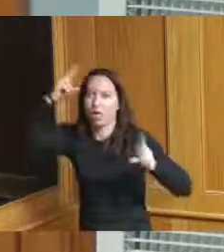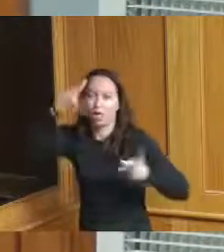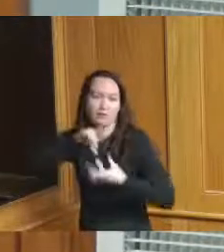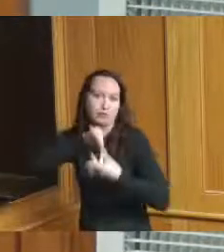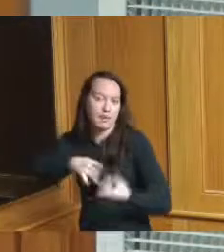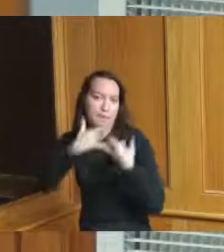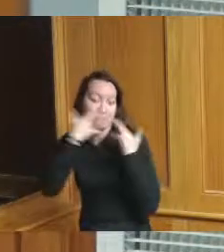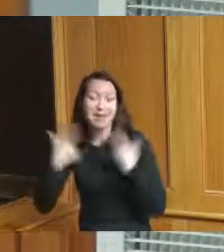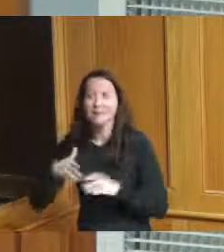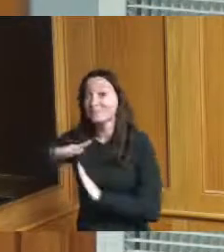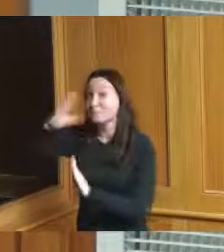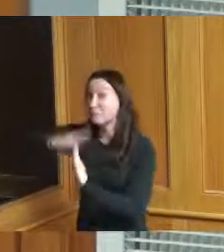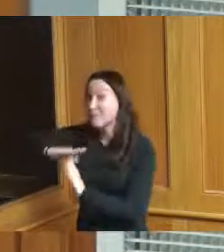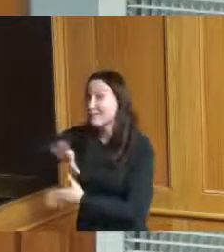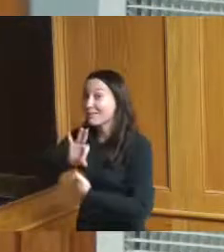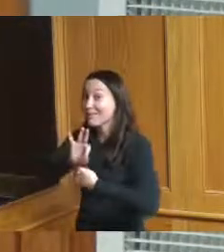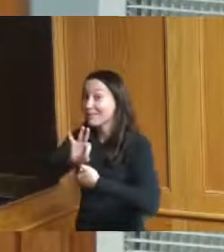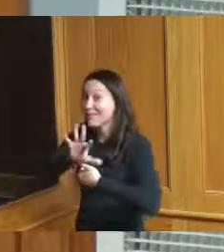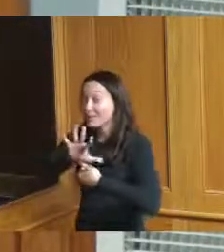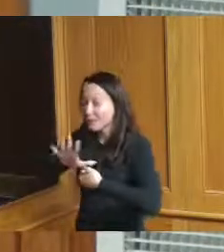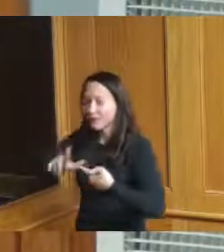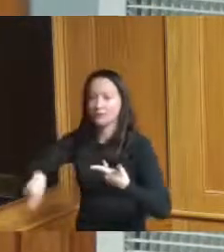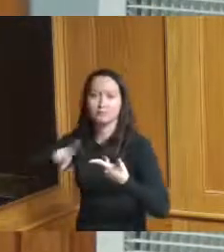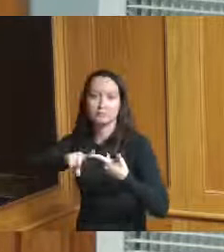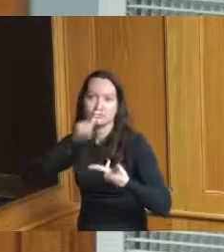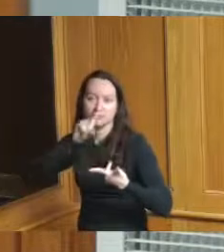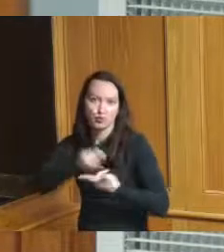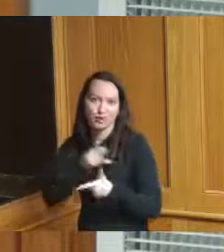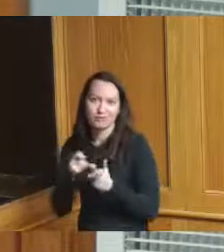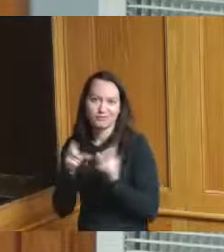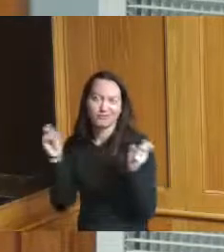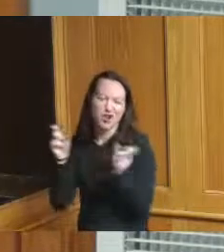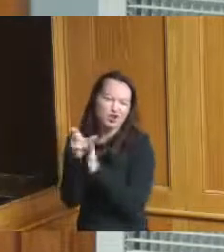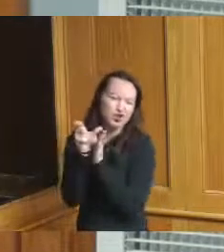are n95s like I just mentioned the next best is truly a surgical mask they're multiple ply